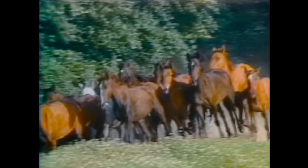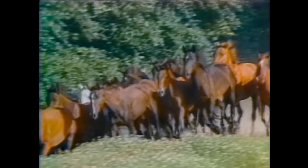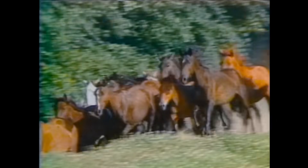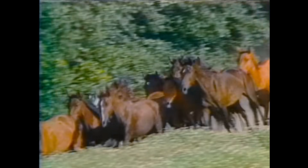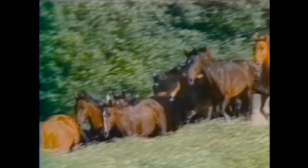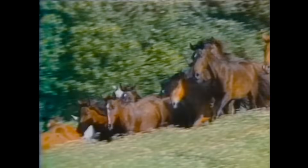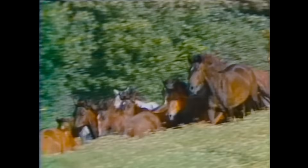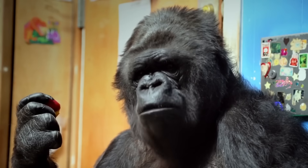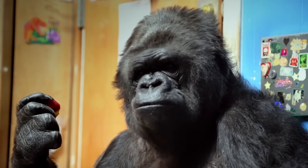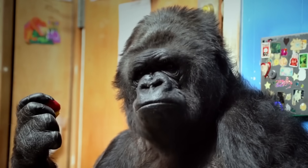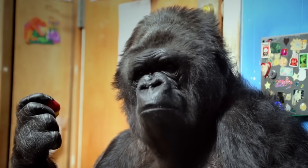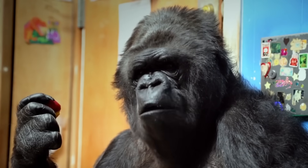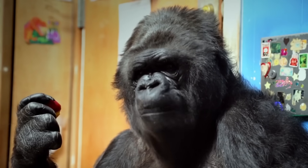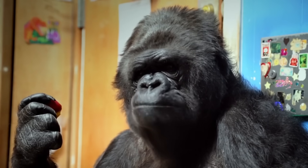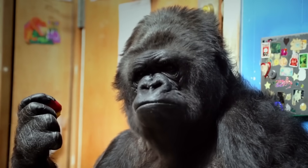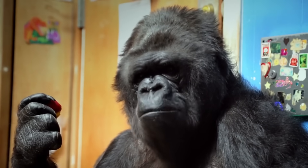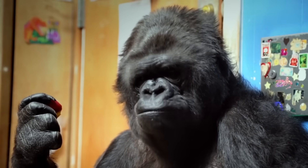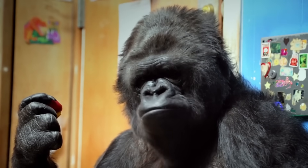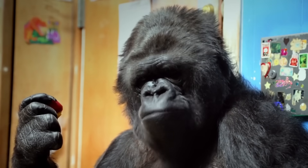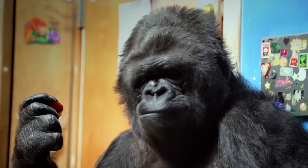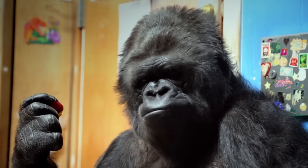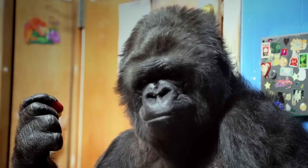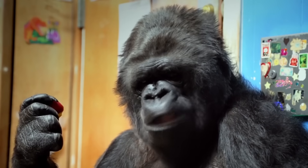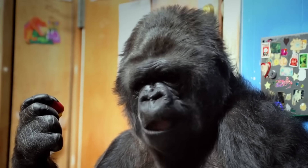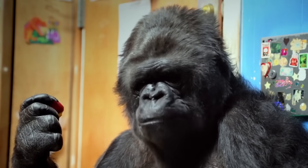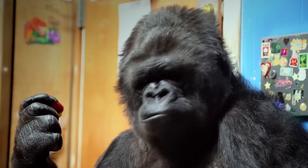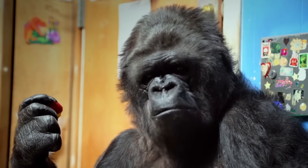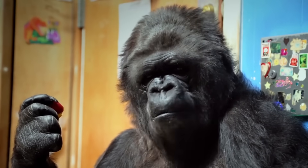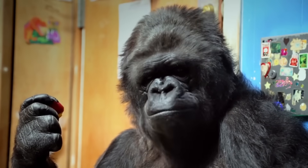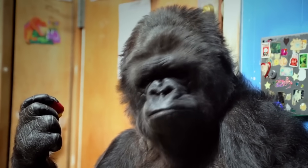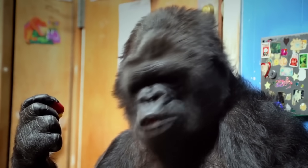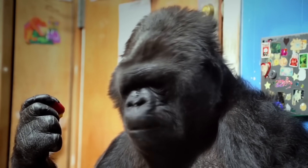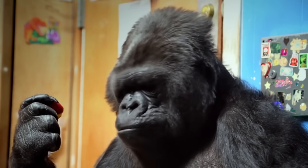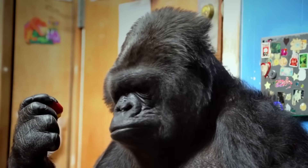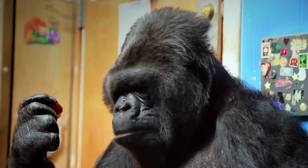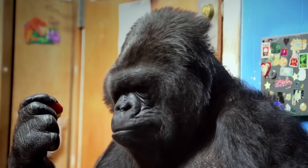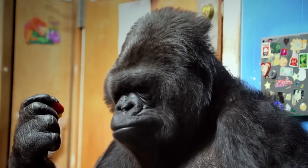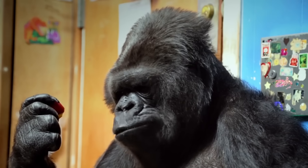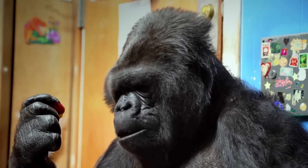Like we do. I have no doubt Koko was an intelligent creature with depths and